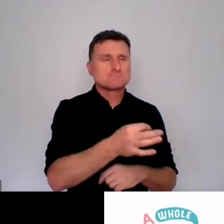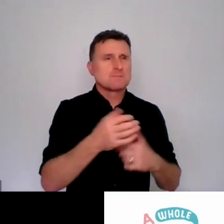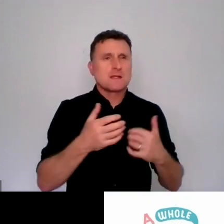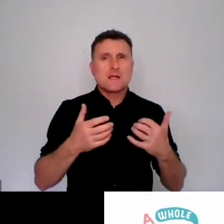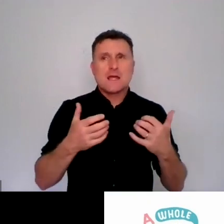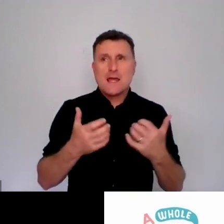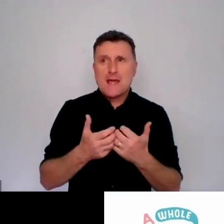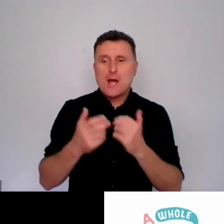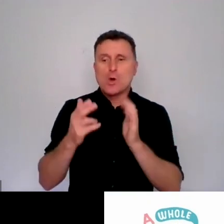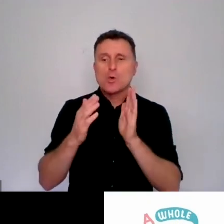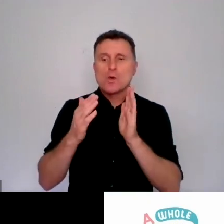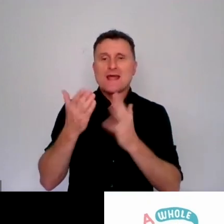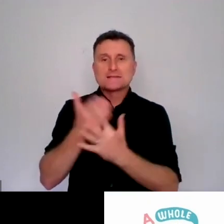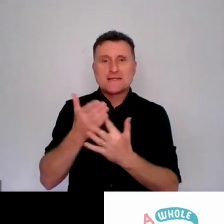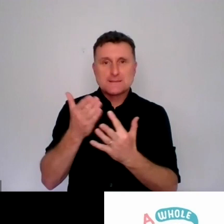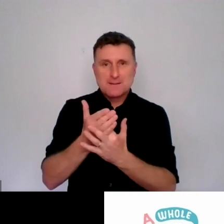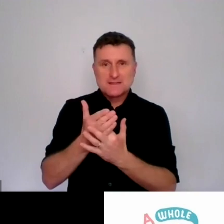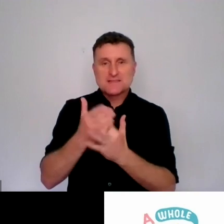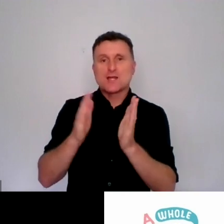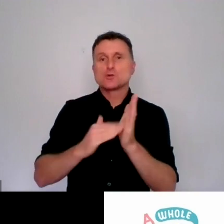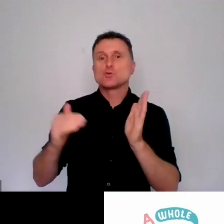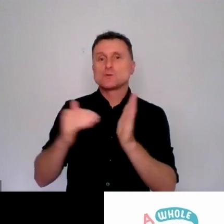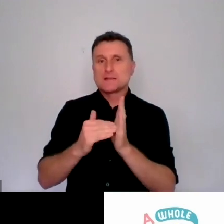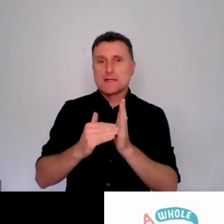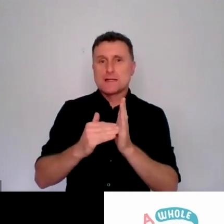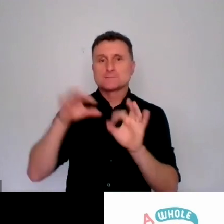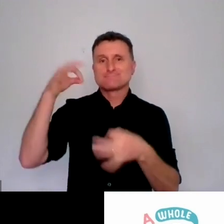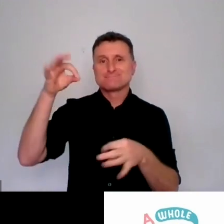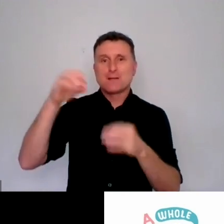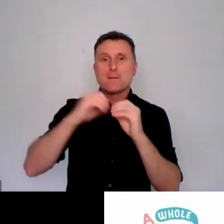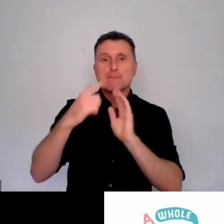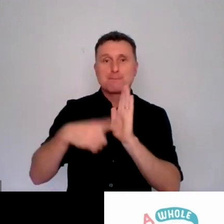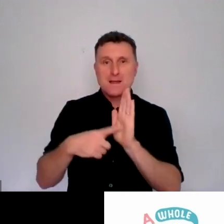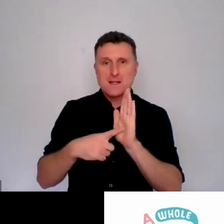Bill is taken seriously.